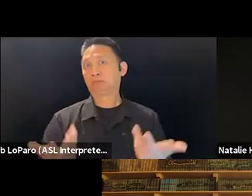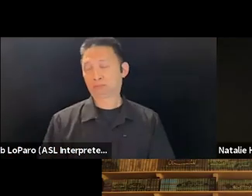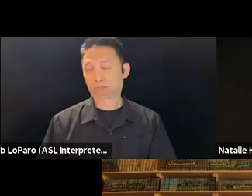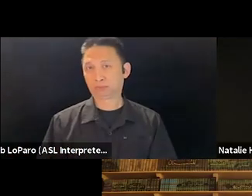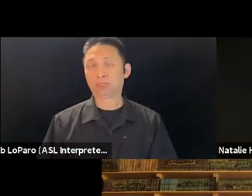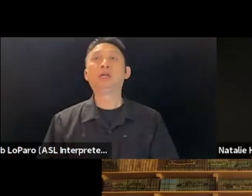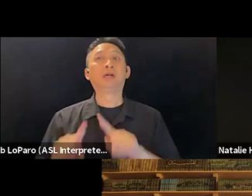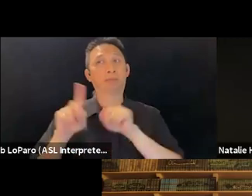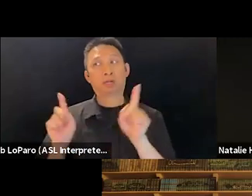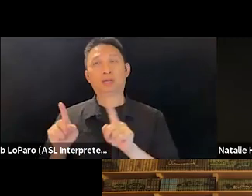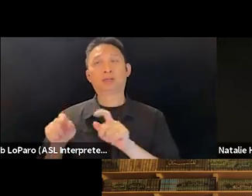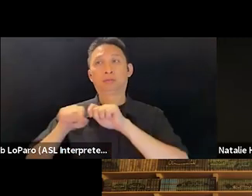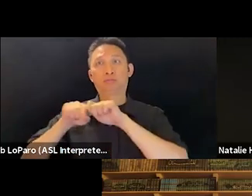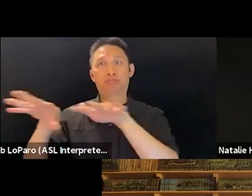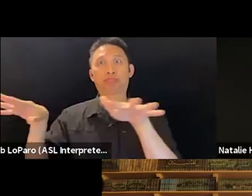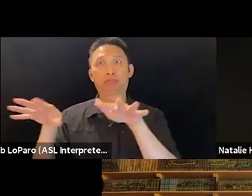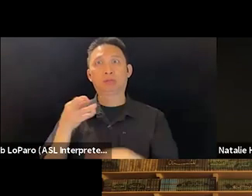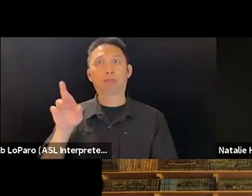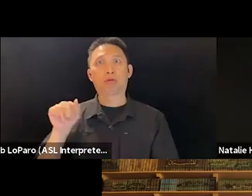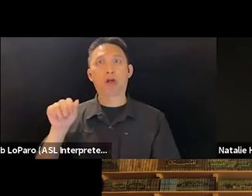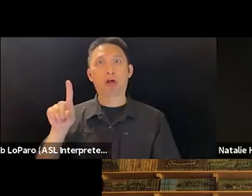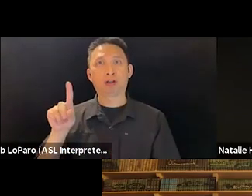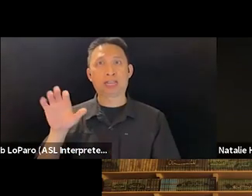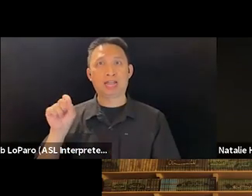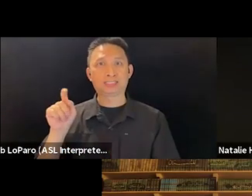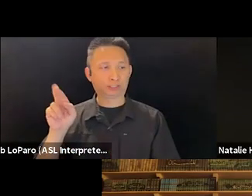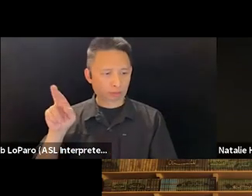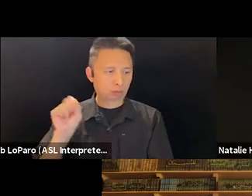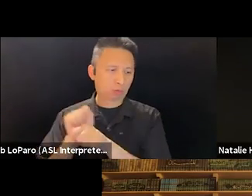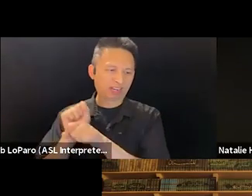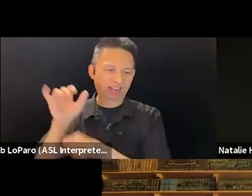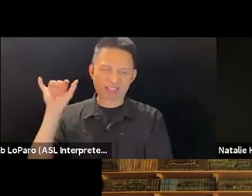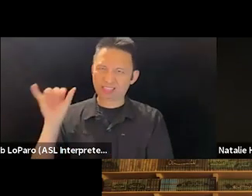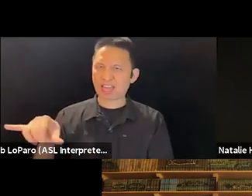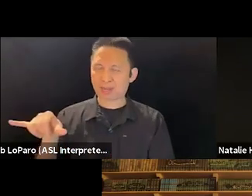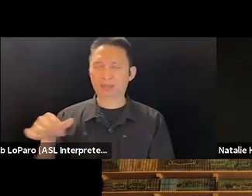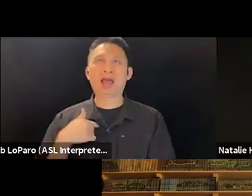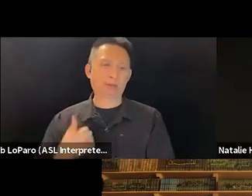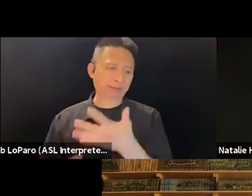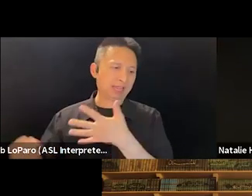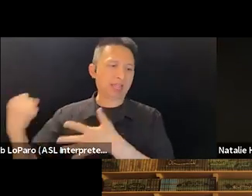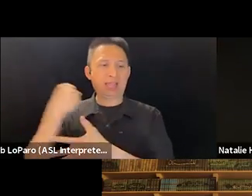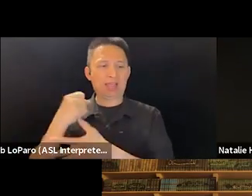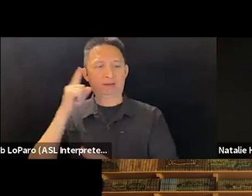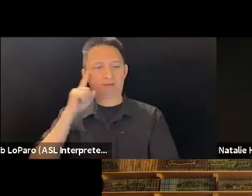and I was a broadcaster commissioning editor and head of the documentaries at Arte France for 15 years.